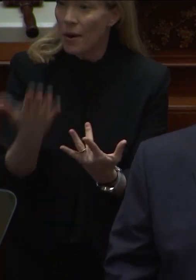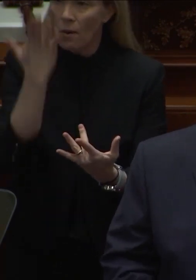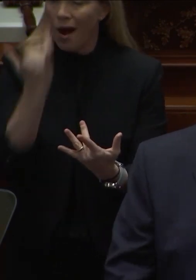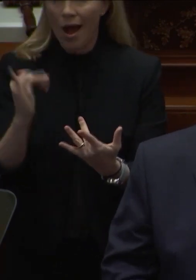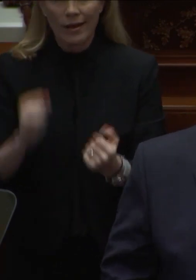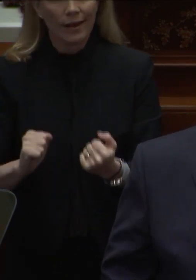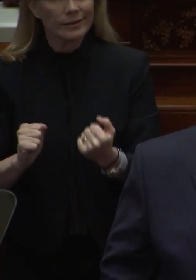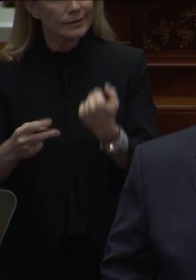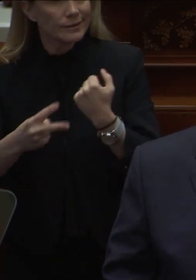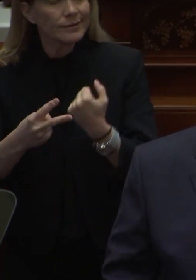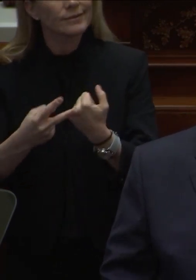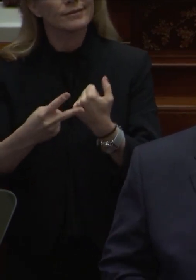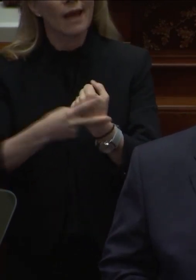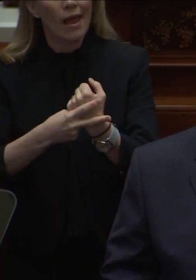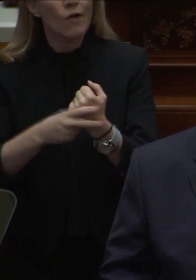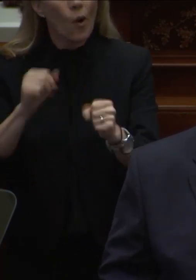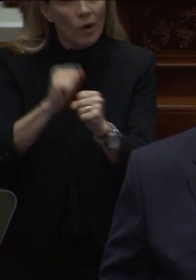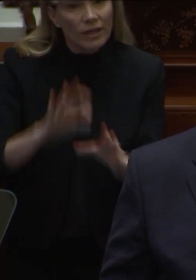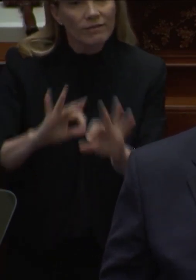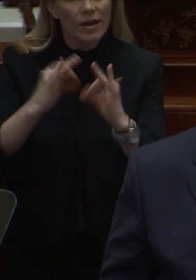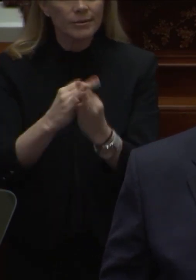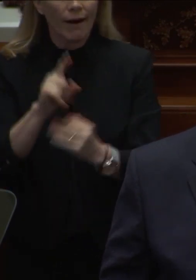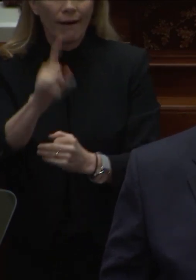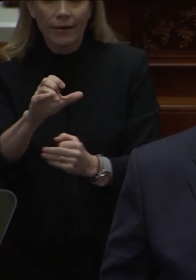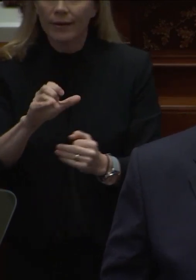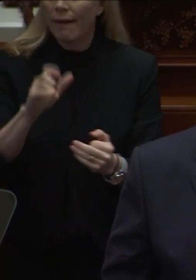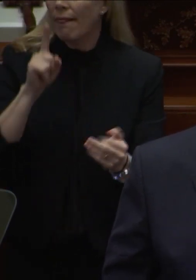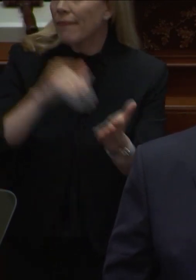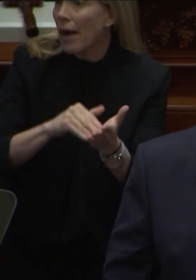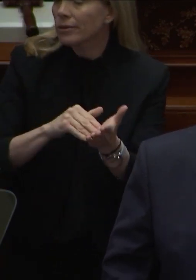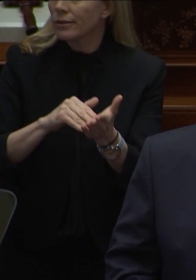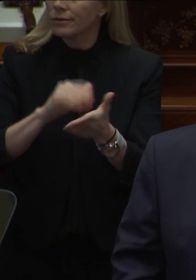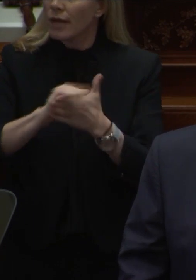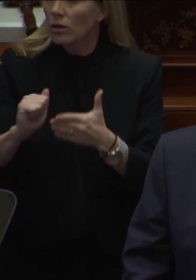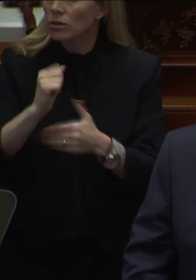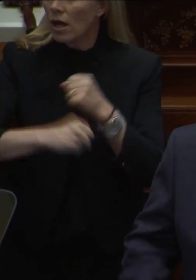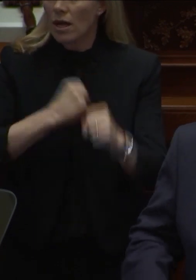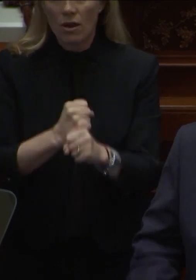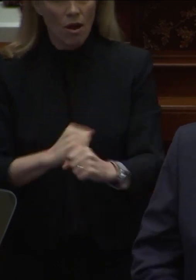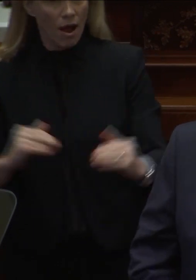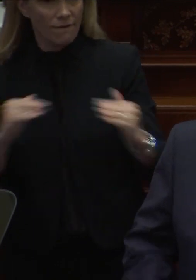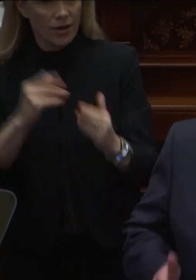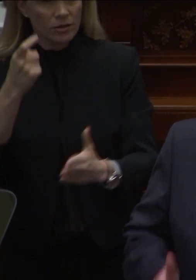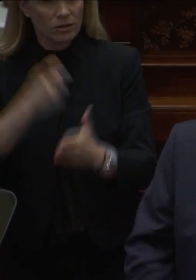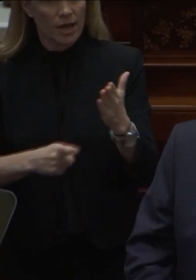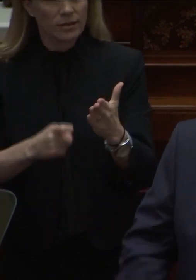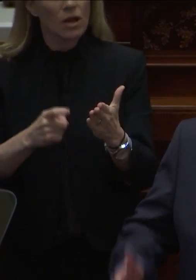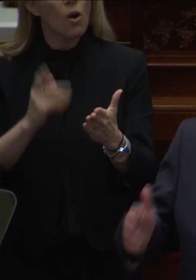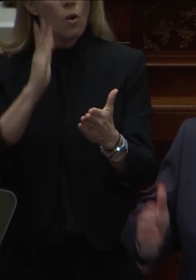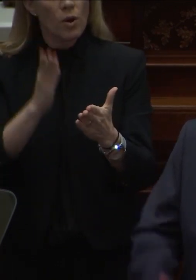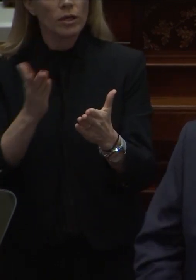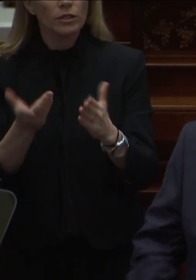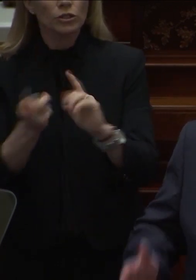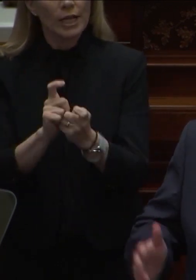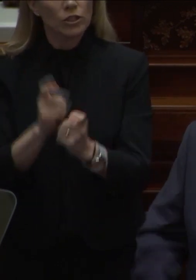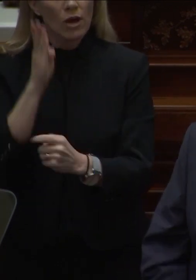DONE, BUT IT IS WORTH THE WAIT SO WE CAN SAVE WORKING FAMILIES HUNDREDS OR THOUSANDS OF DOLLARS PER YEAR.